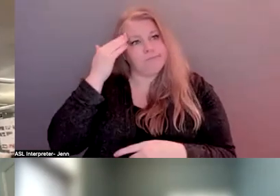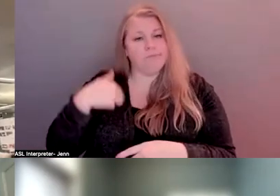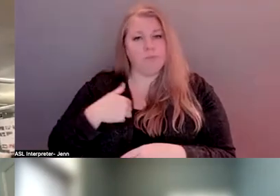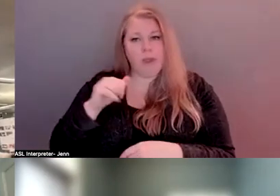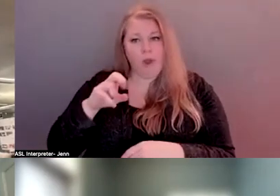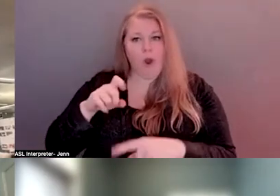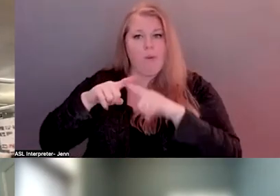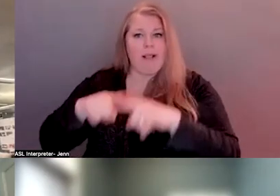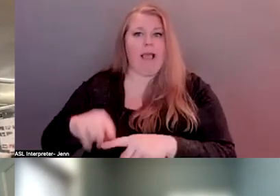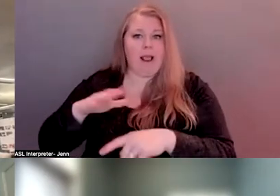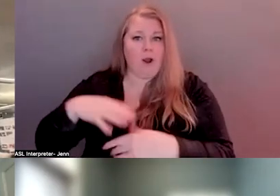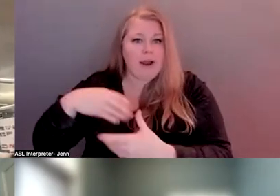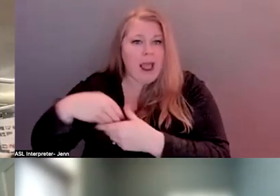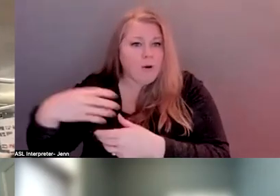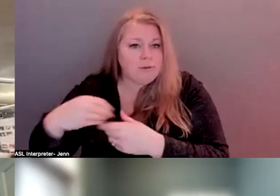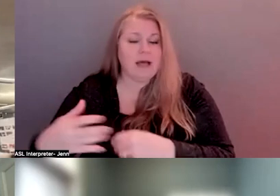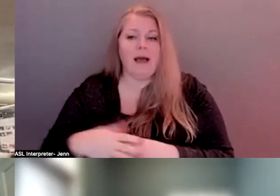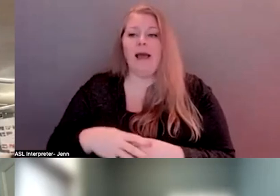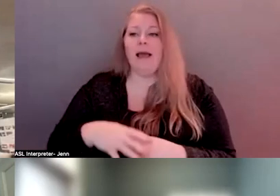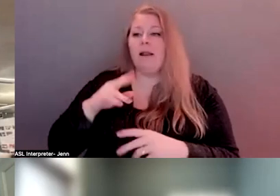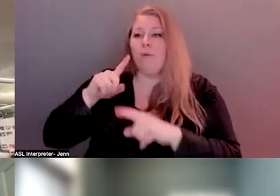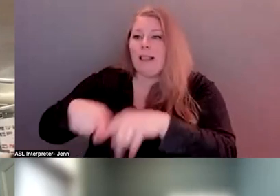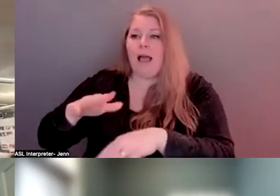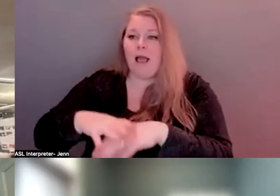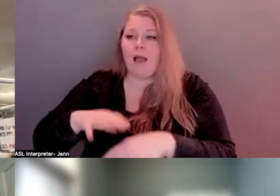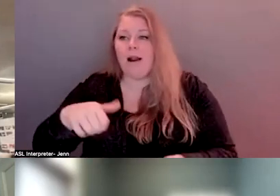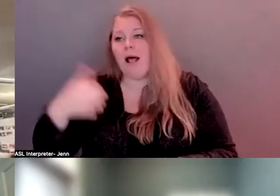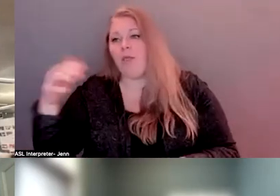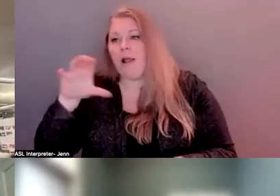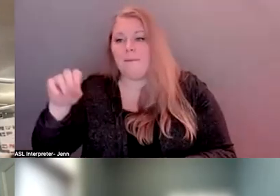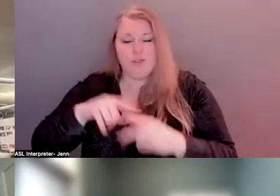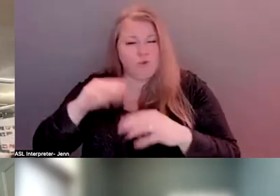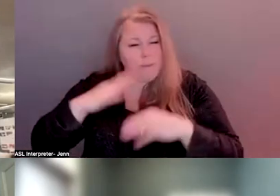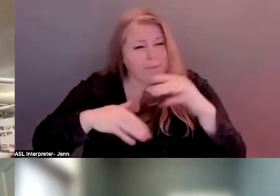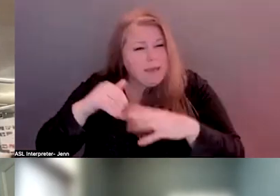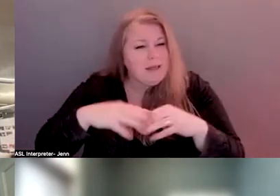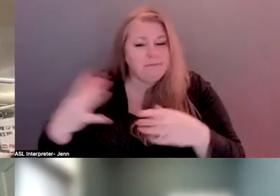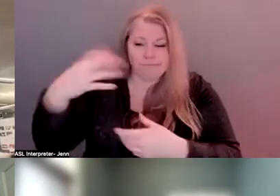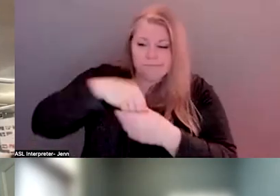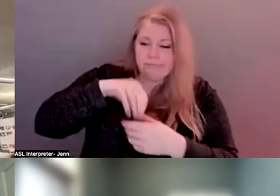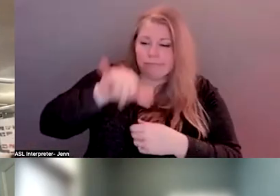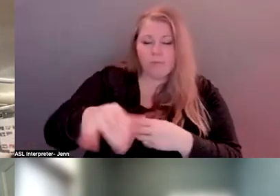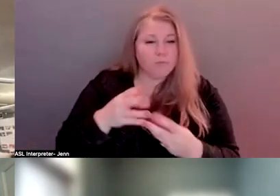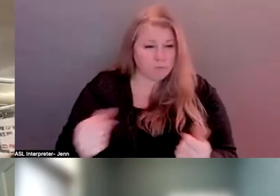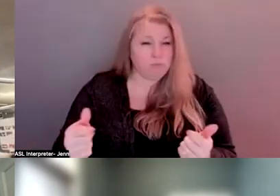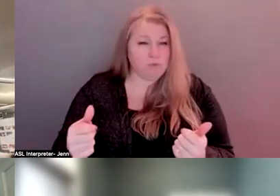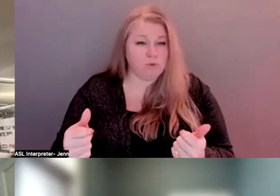entities, major corporations, to build in these solutions, where as with an augmented